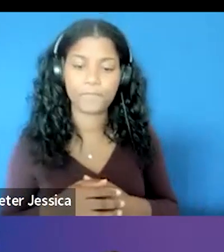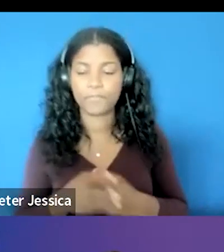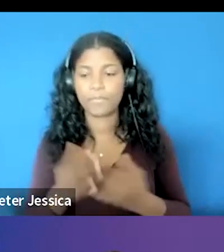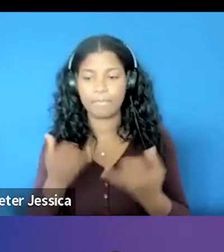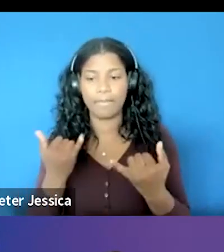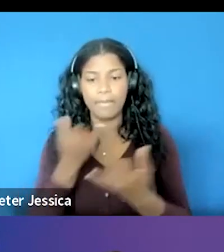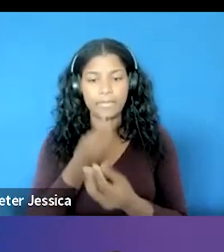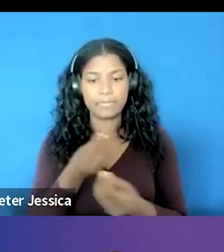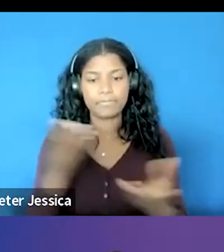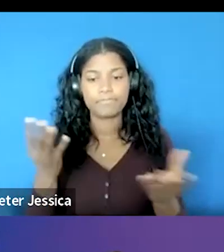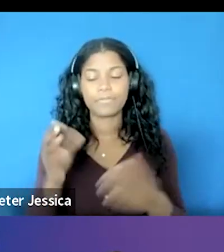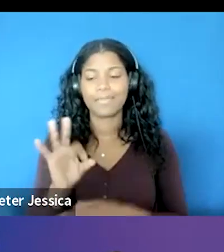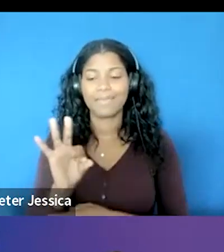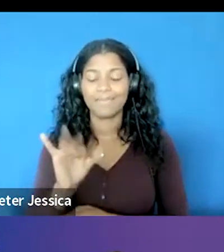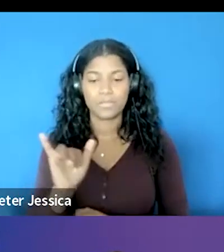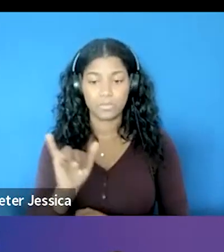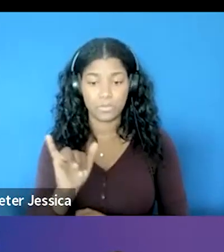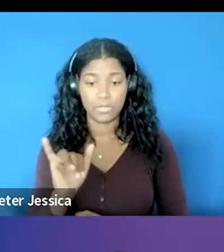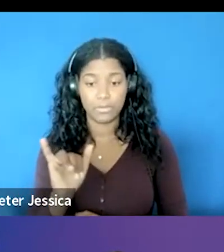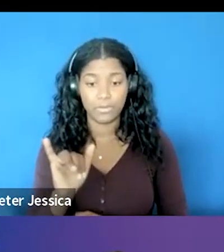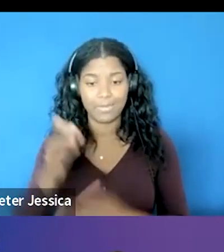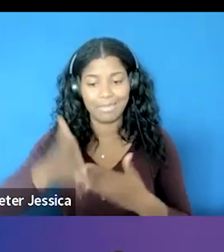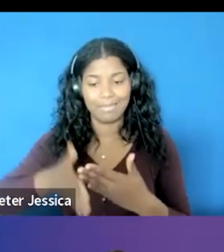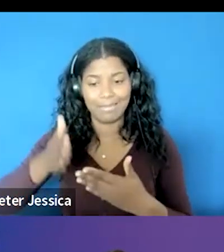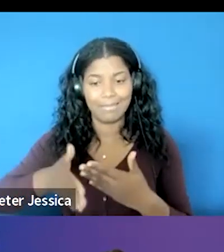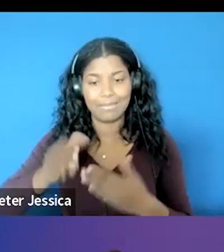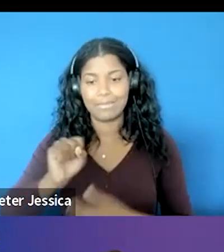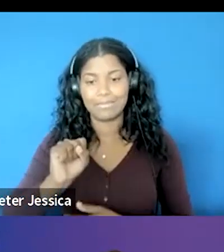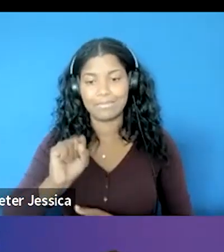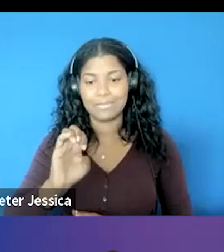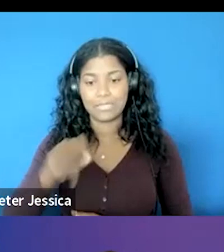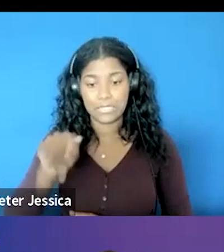the fiscal year ends in September.